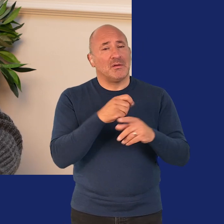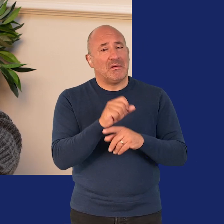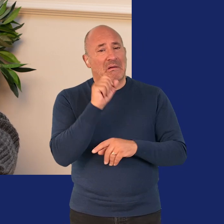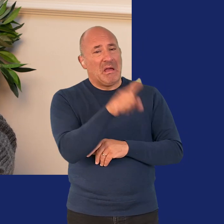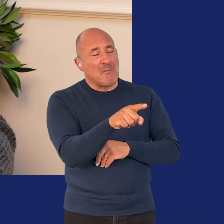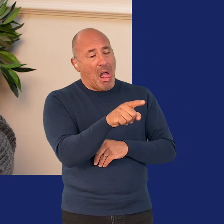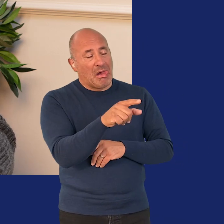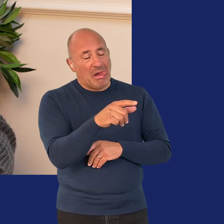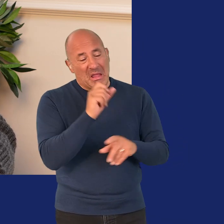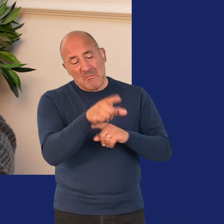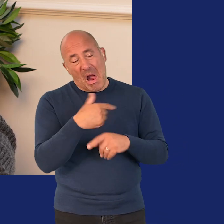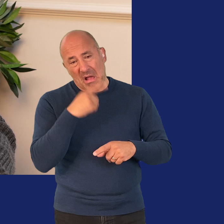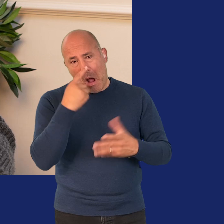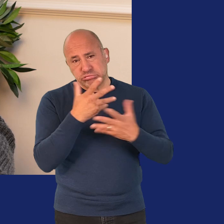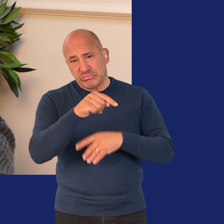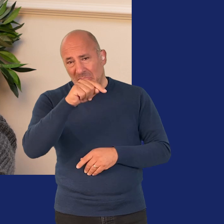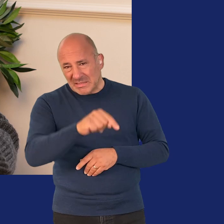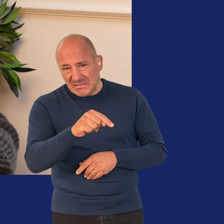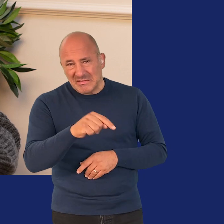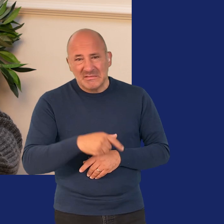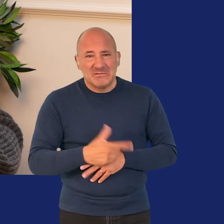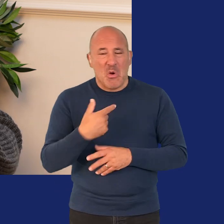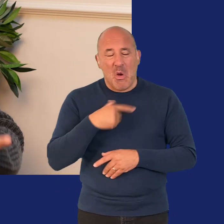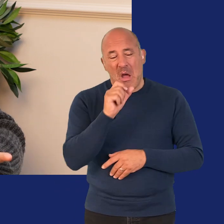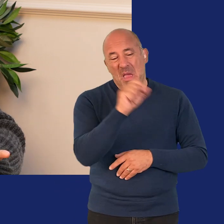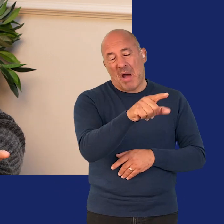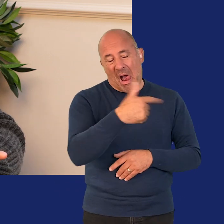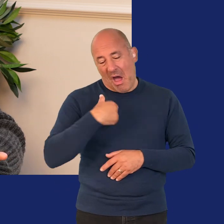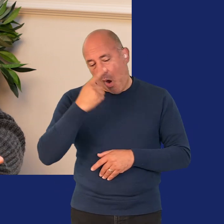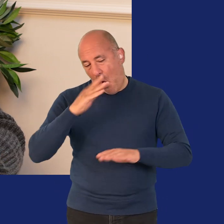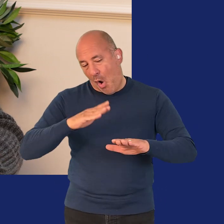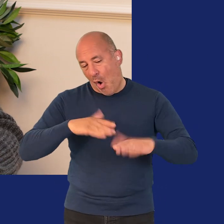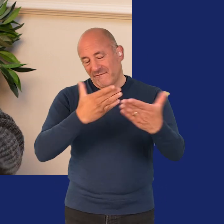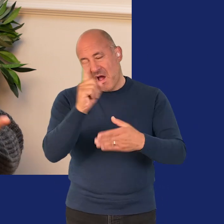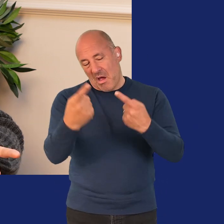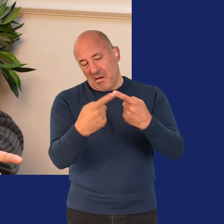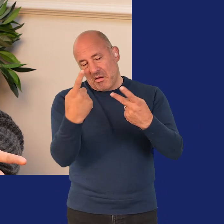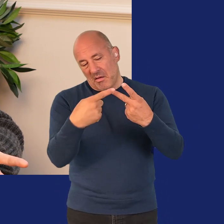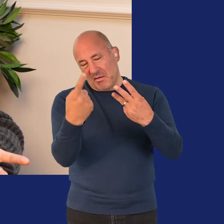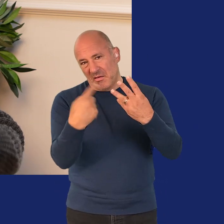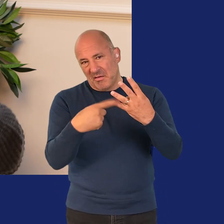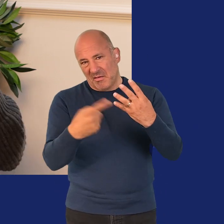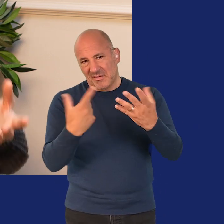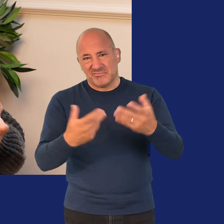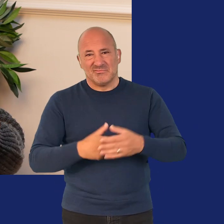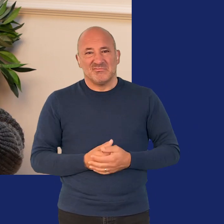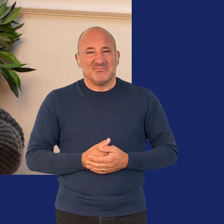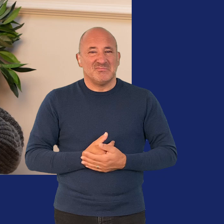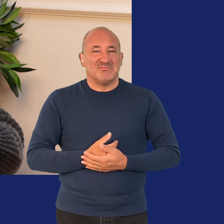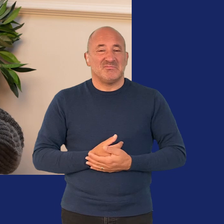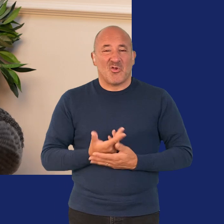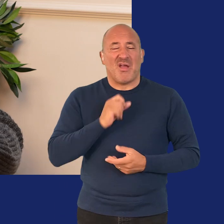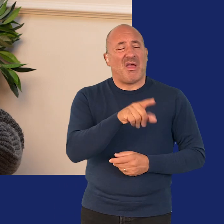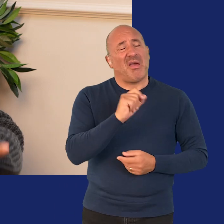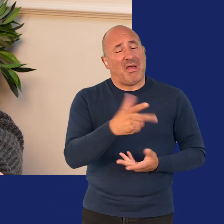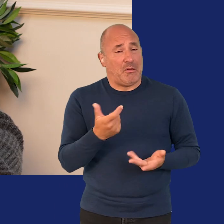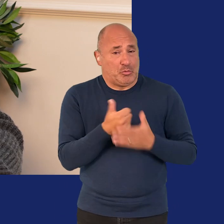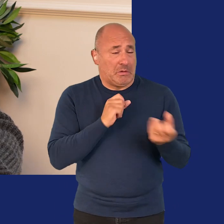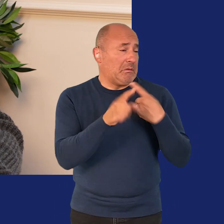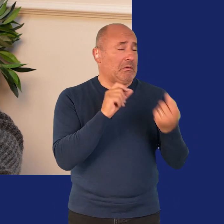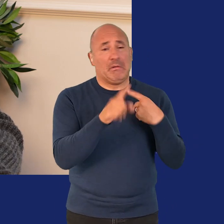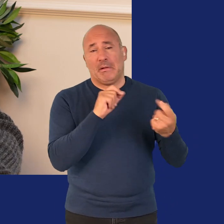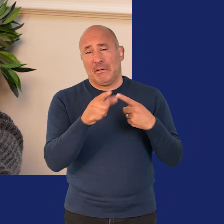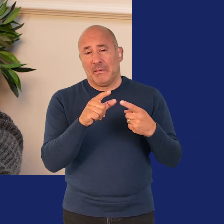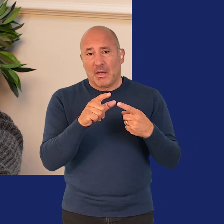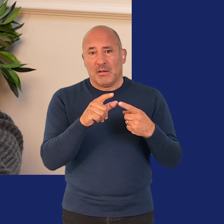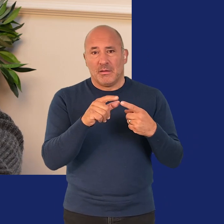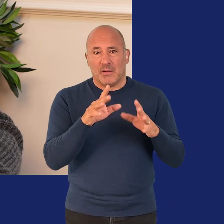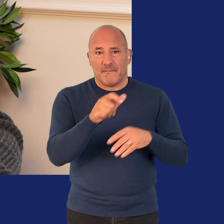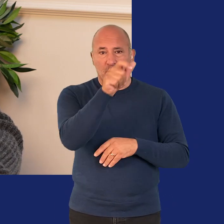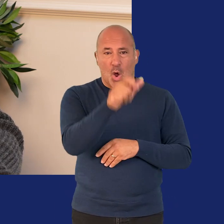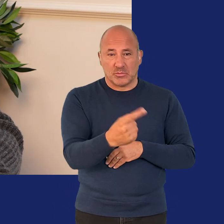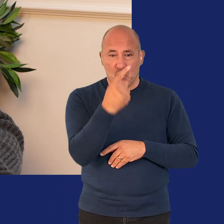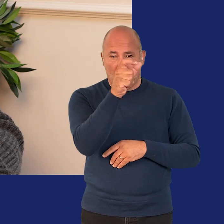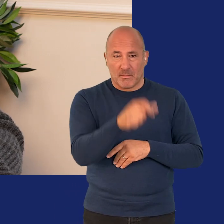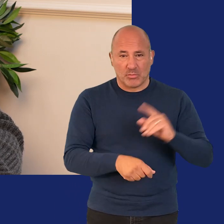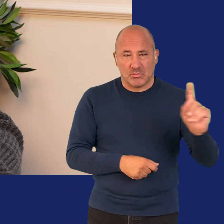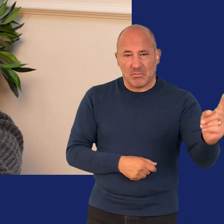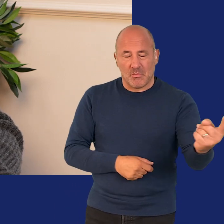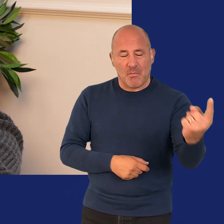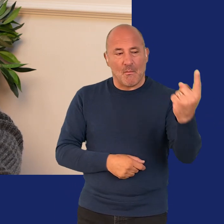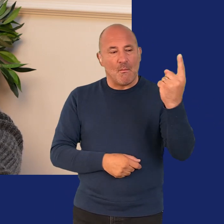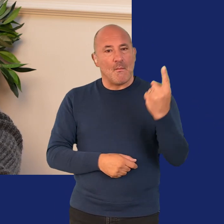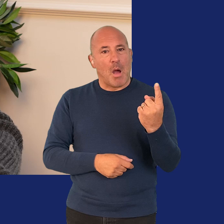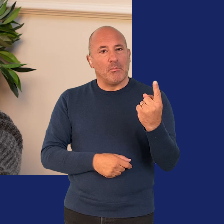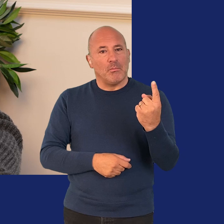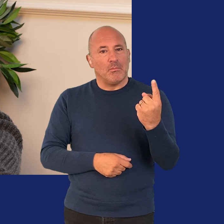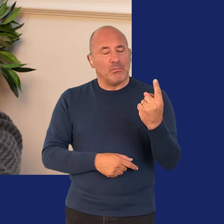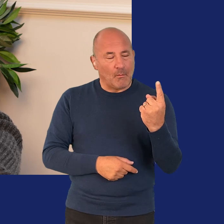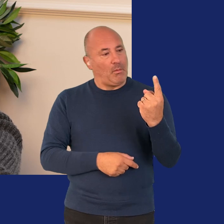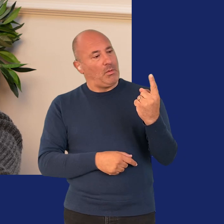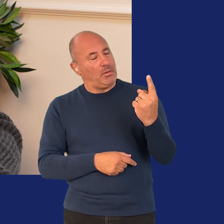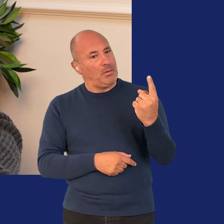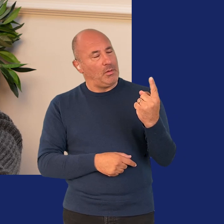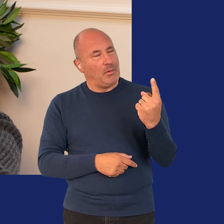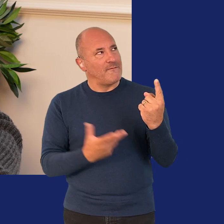um, that these are sort of real people, because I'm sort of sending them an